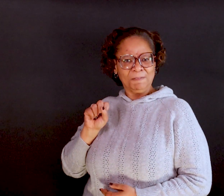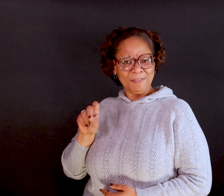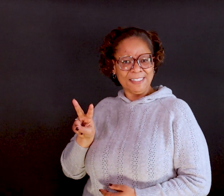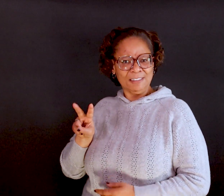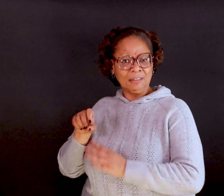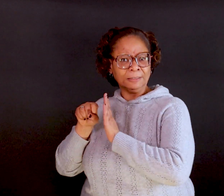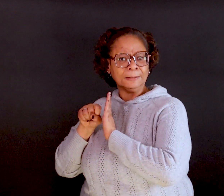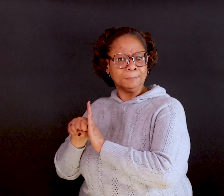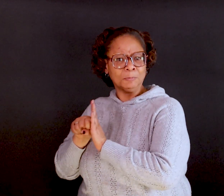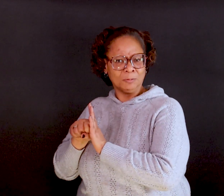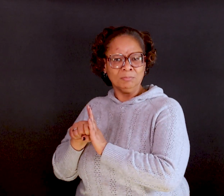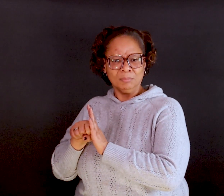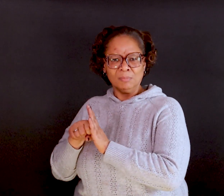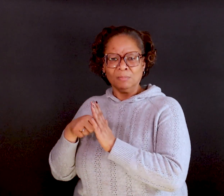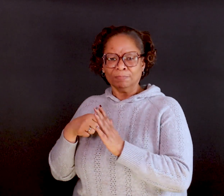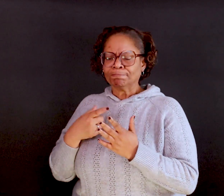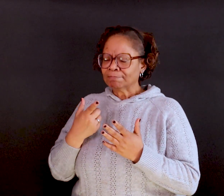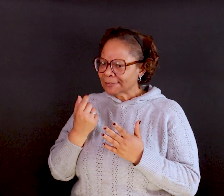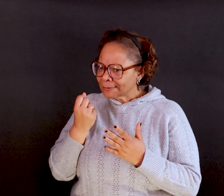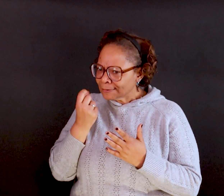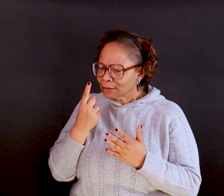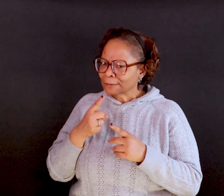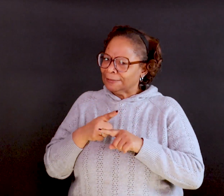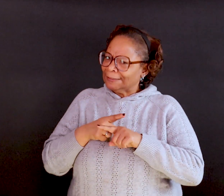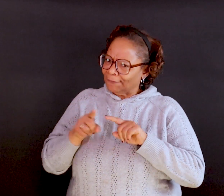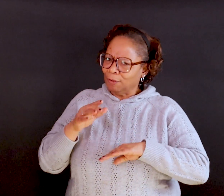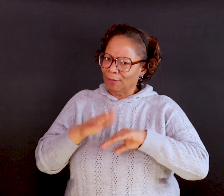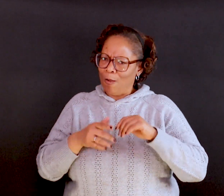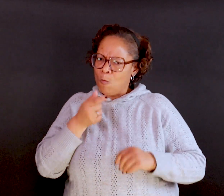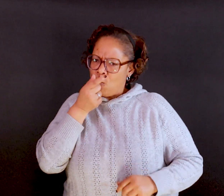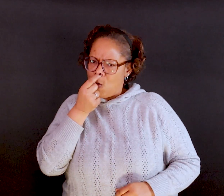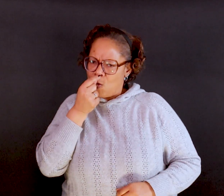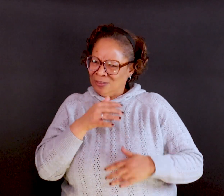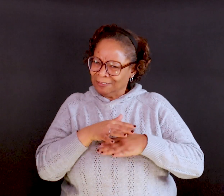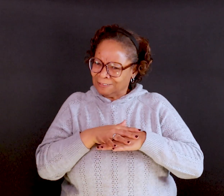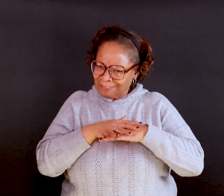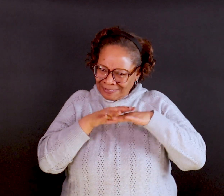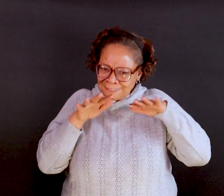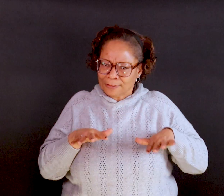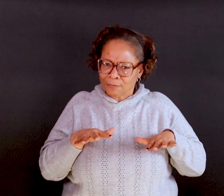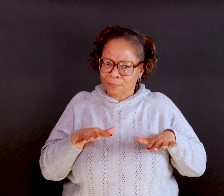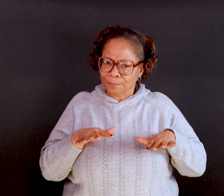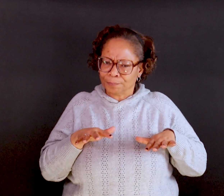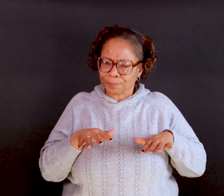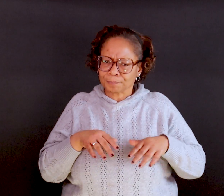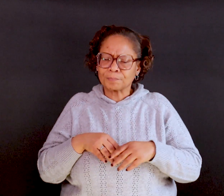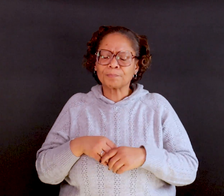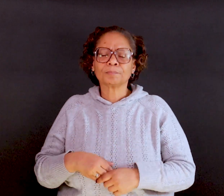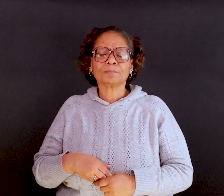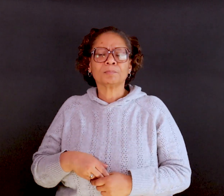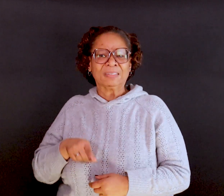RSV symptoms. RSV is different from a cold,